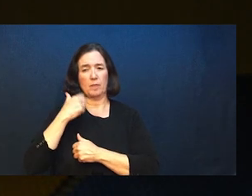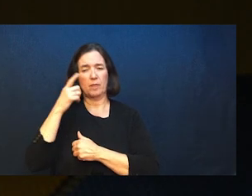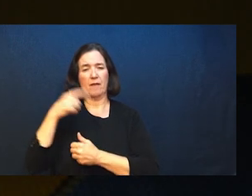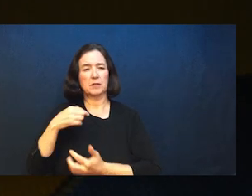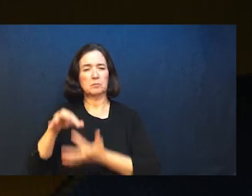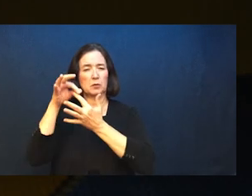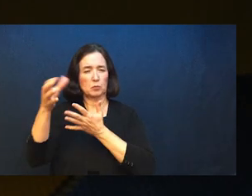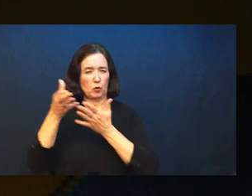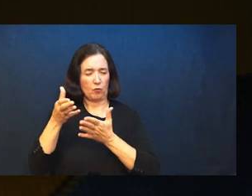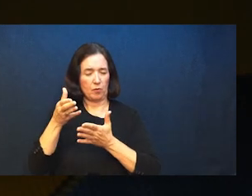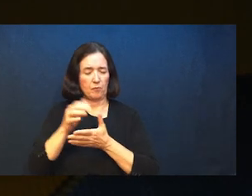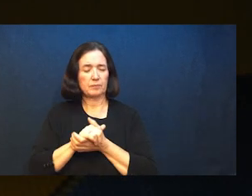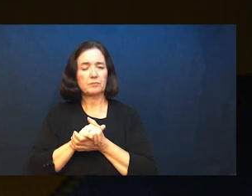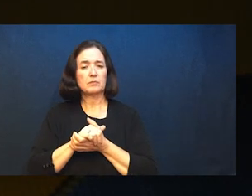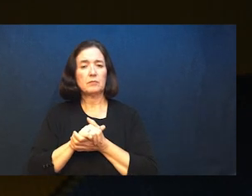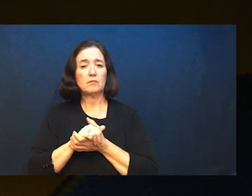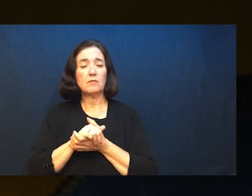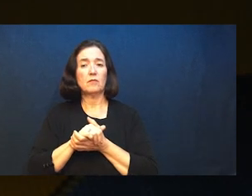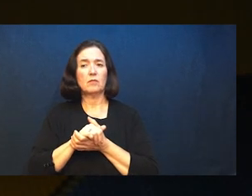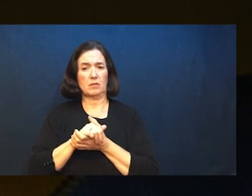in the United States Army during a special ceremony.